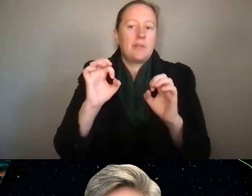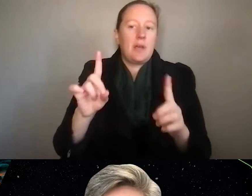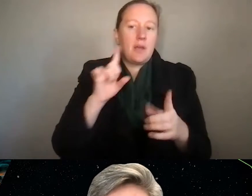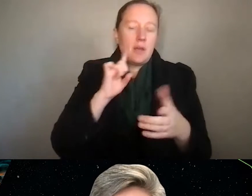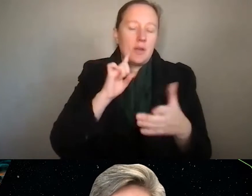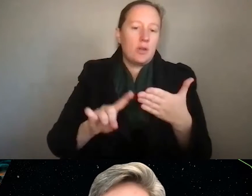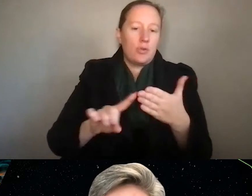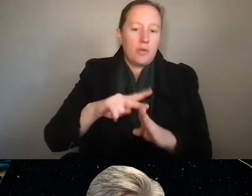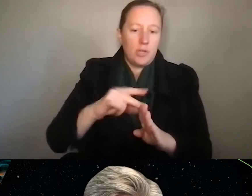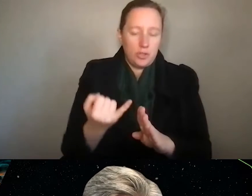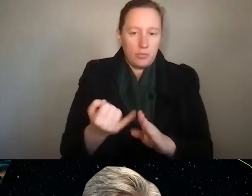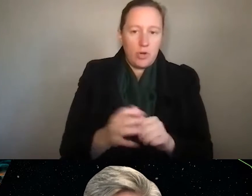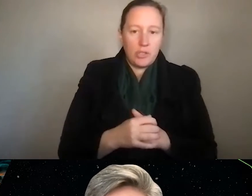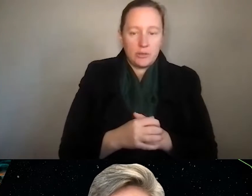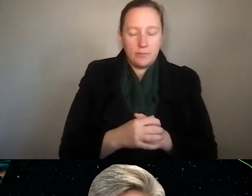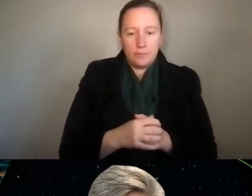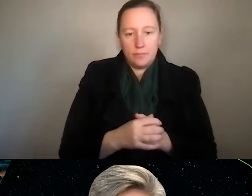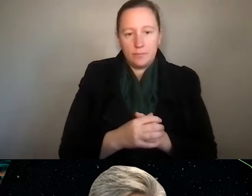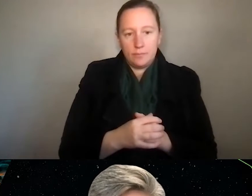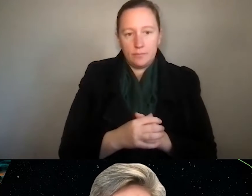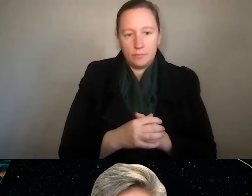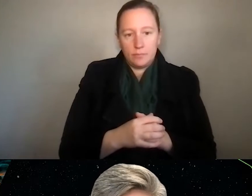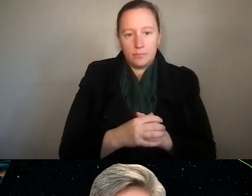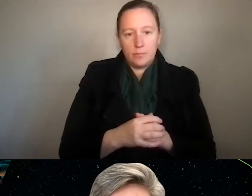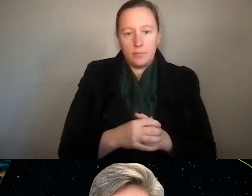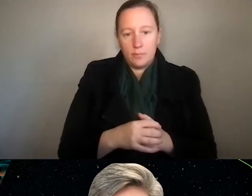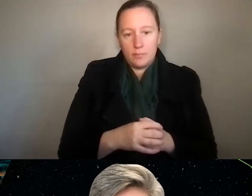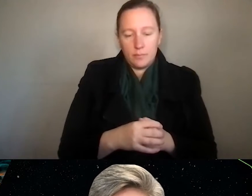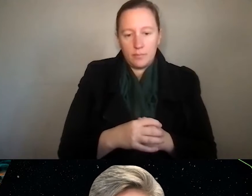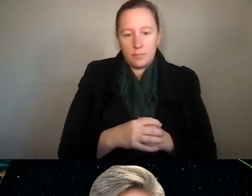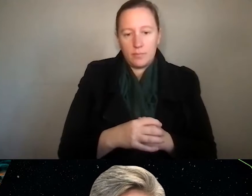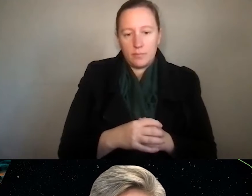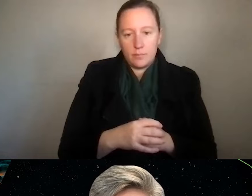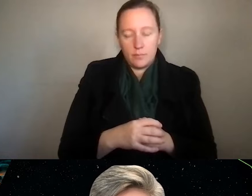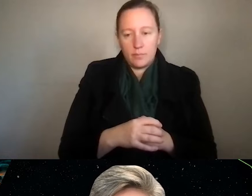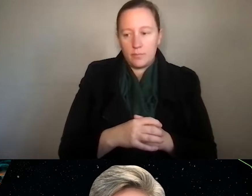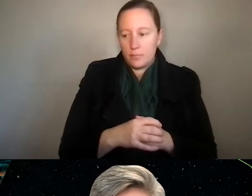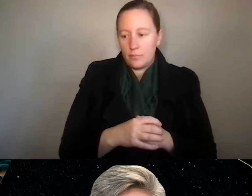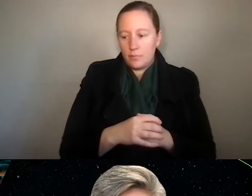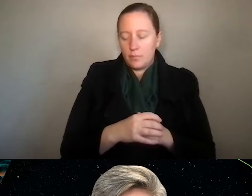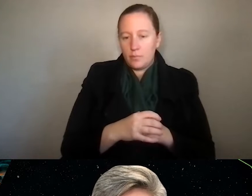an educational research project, should they partner with somebody in that field?